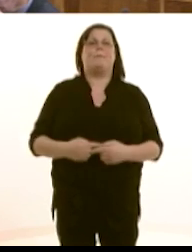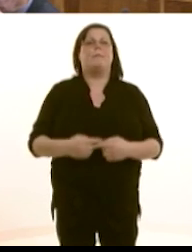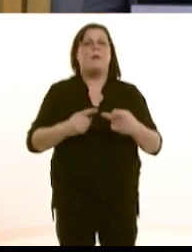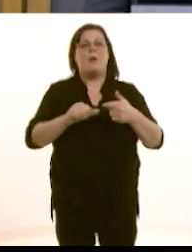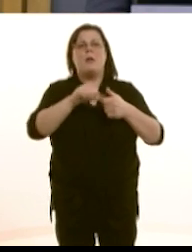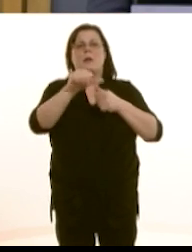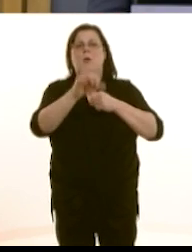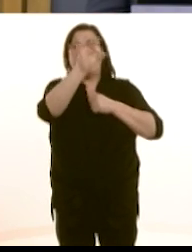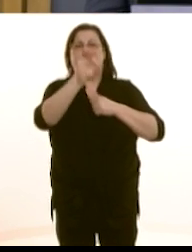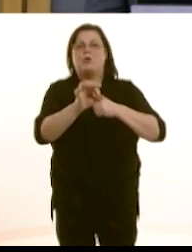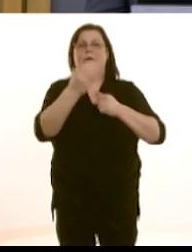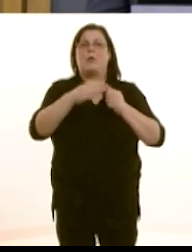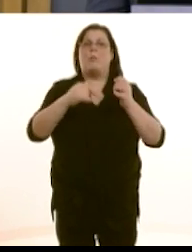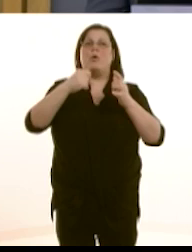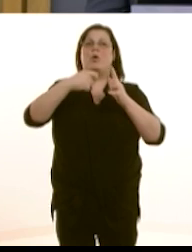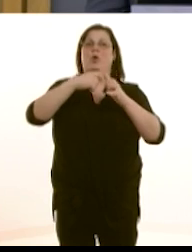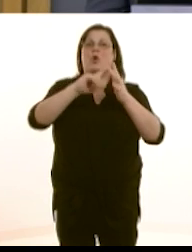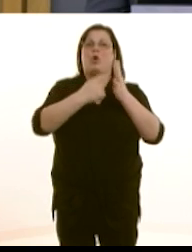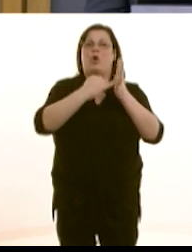Kirsty Williams. Kirsty Williams: Thank you, Presiding Officer.